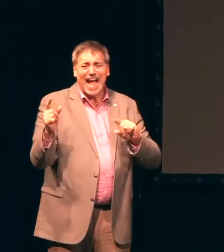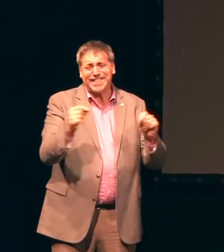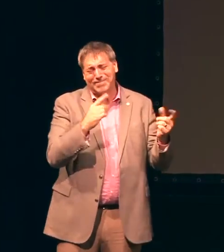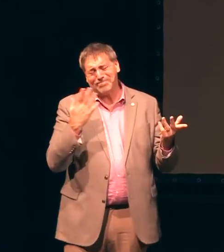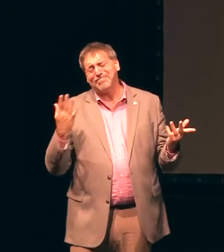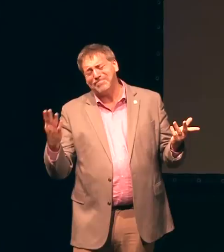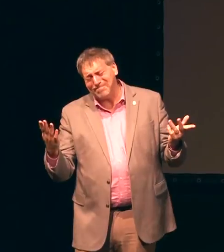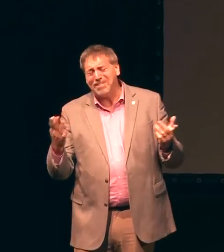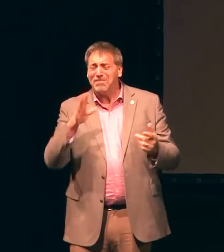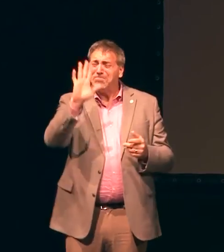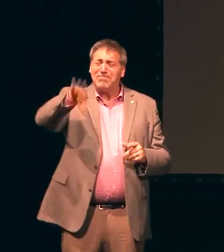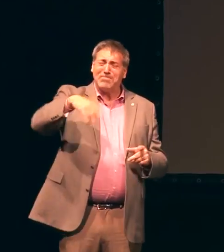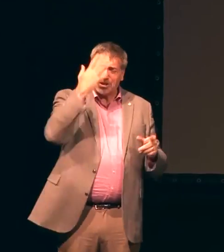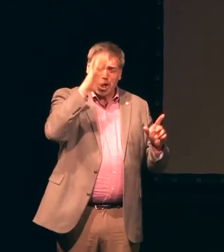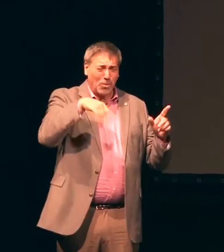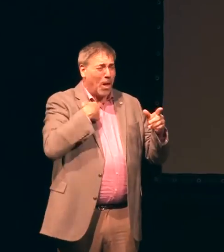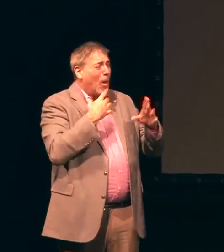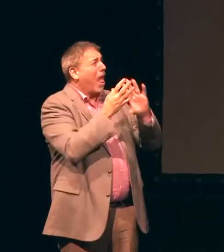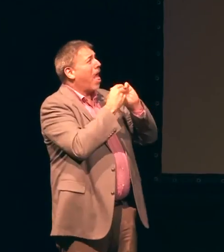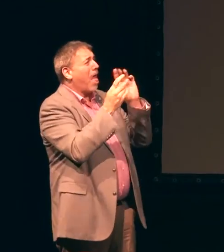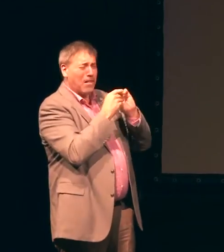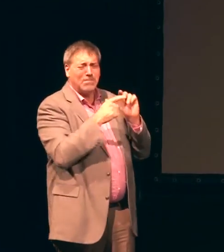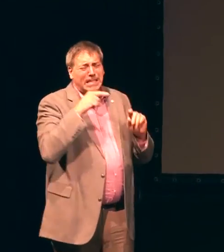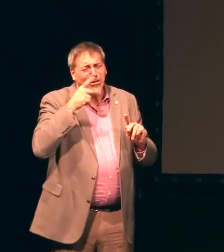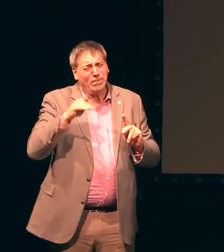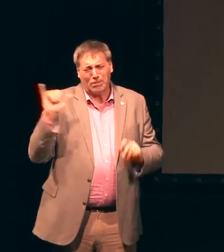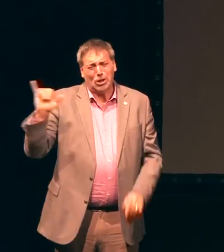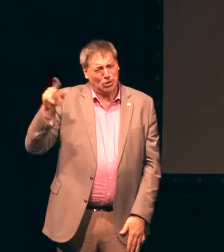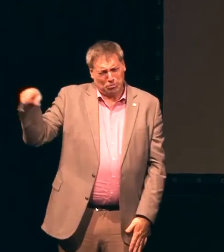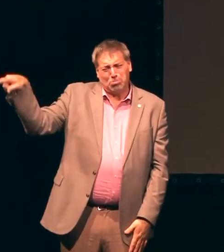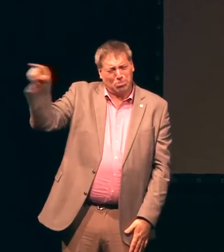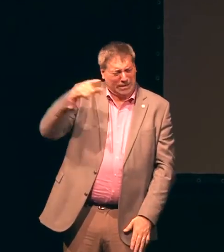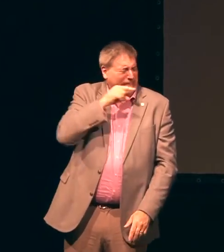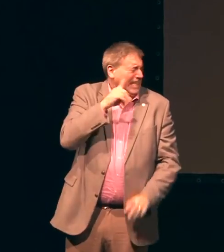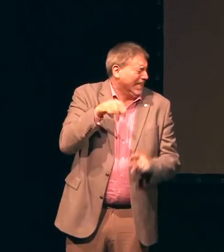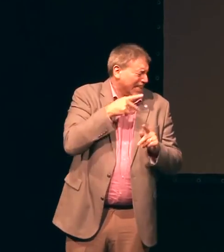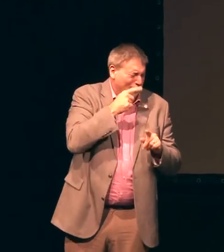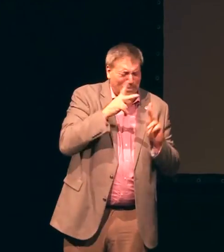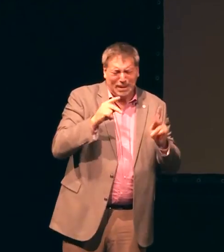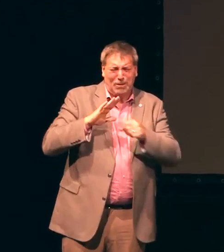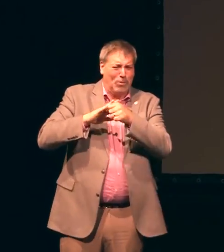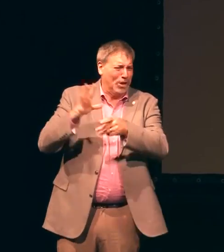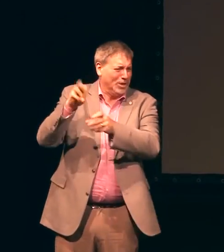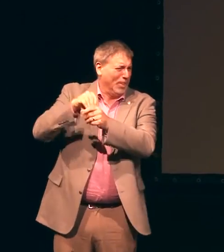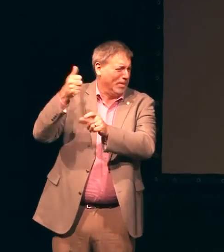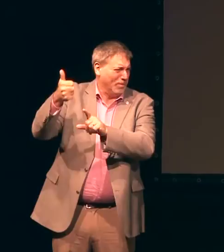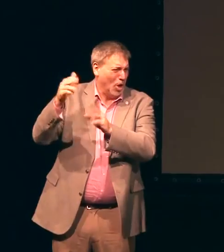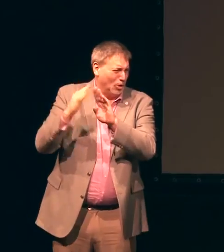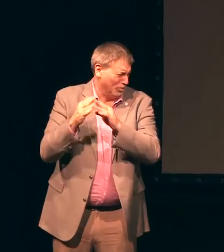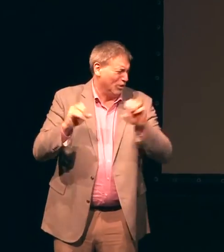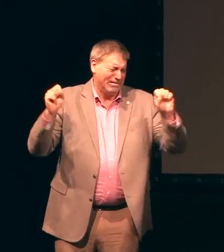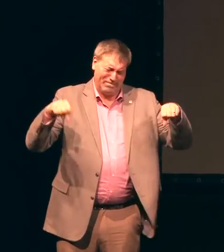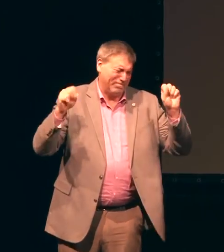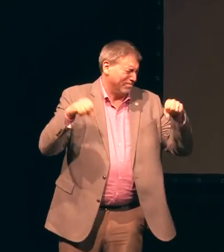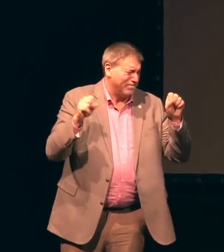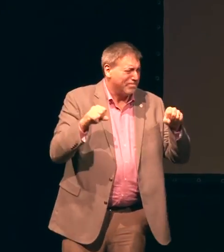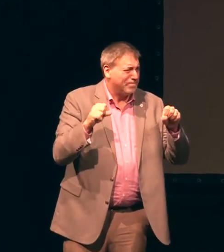Gossip. You know, hearing people gossip, too, it's not just a Deaf thing. Hearing people oppress